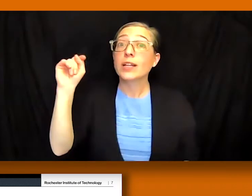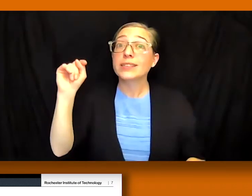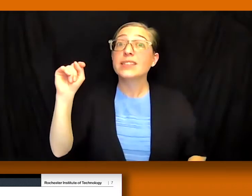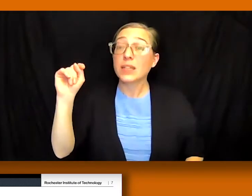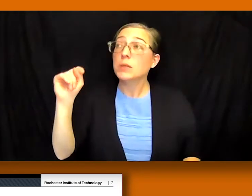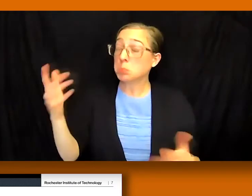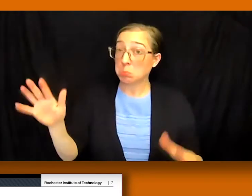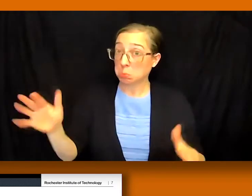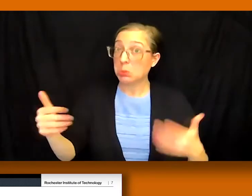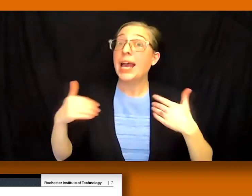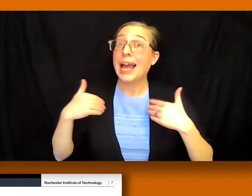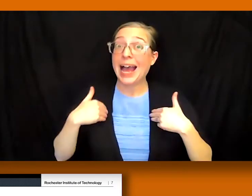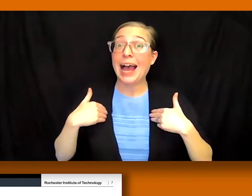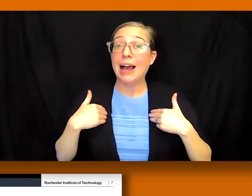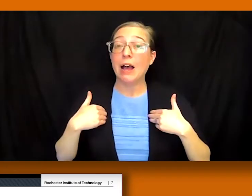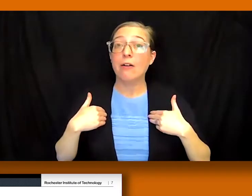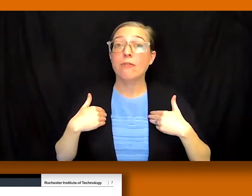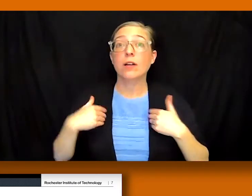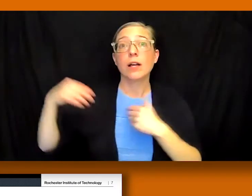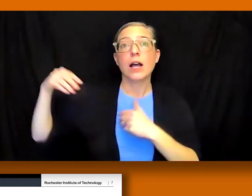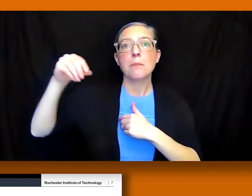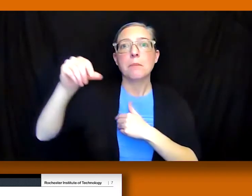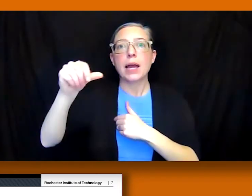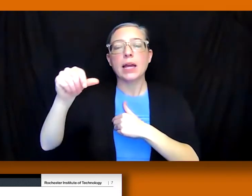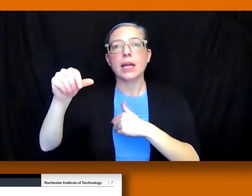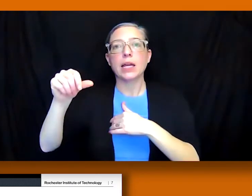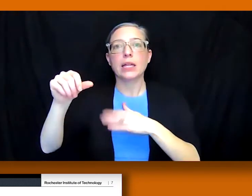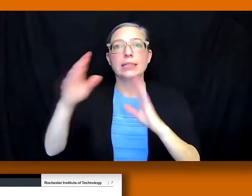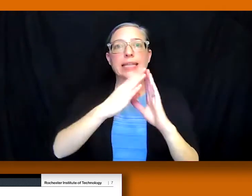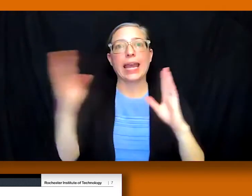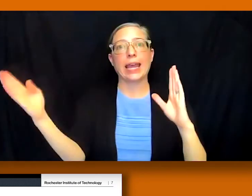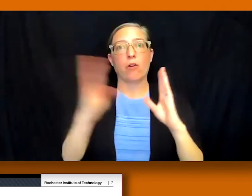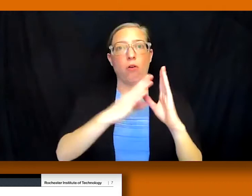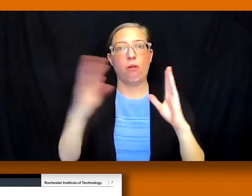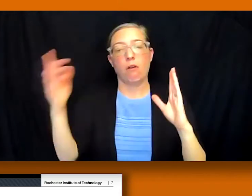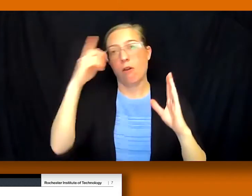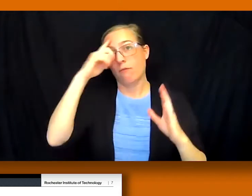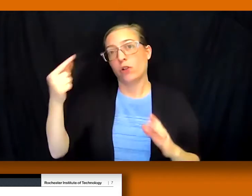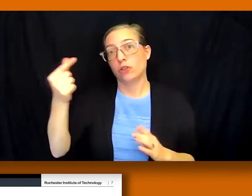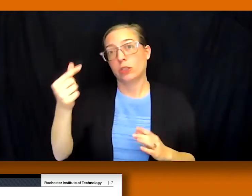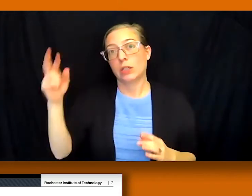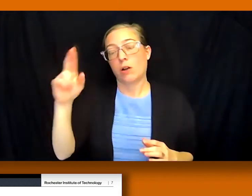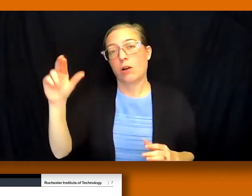for GRA's and GTA's, graduate teaching assistants,